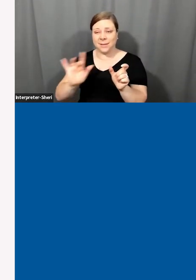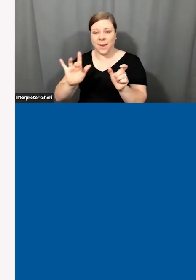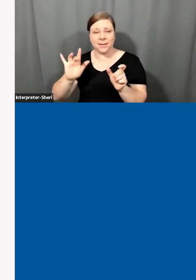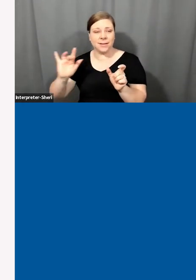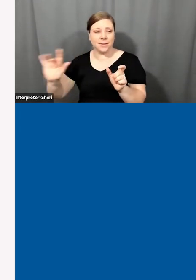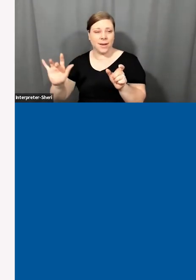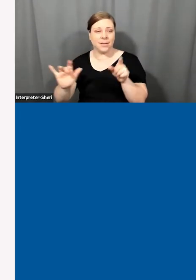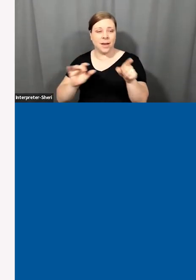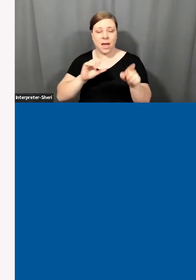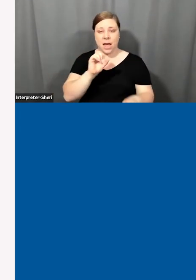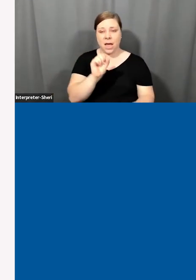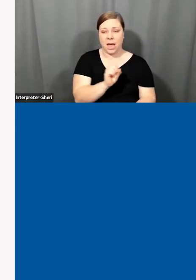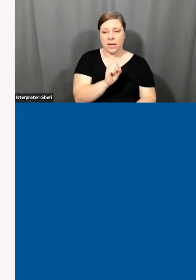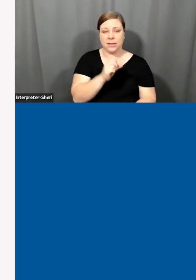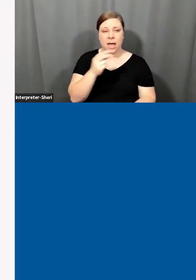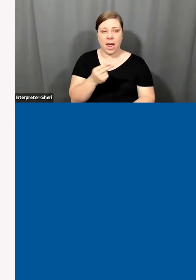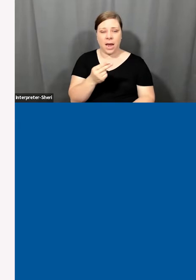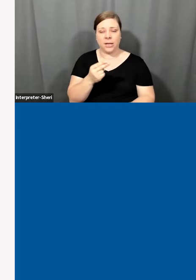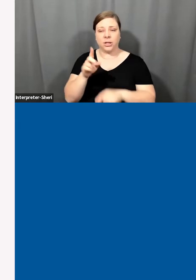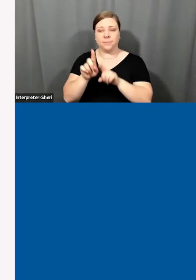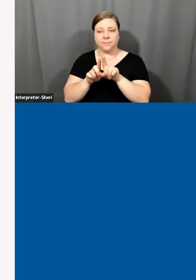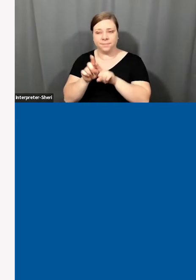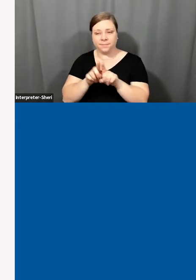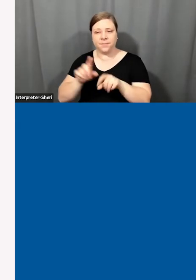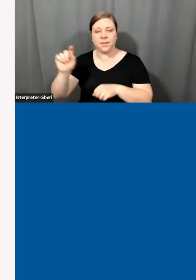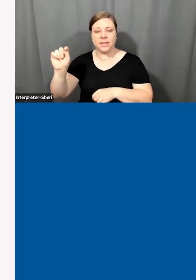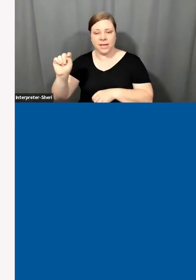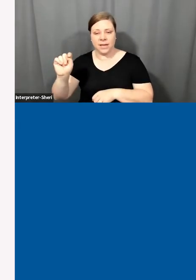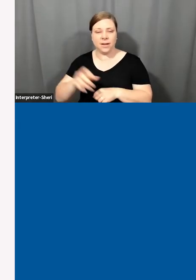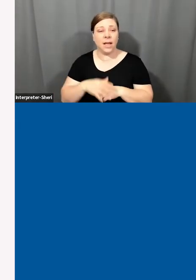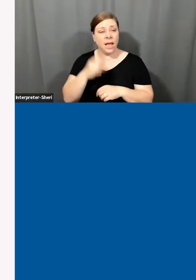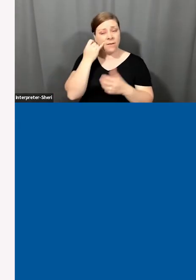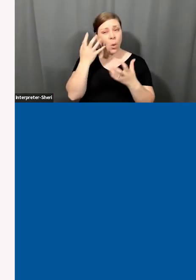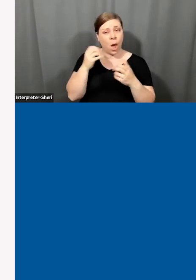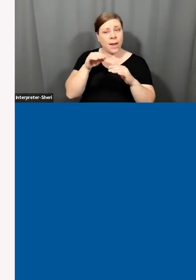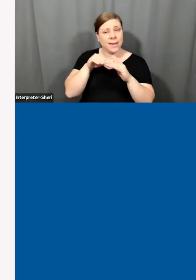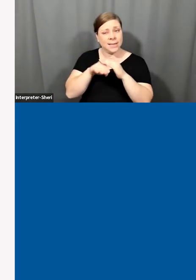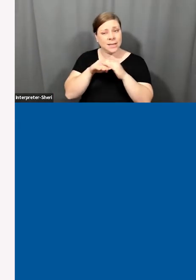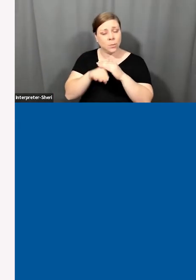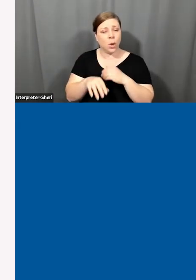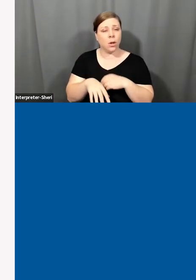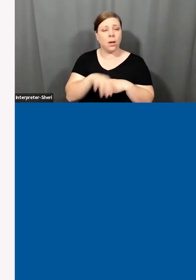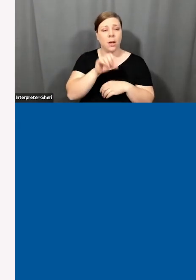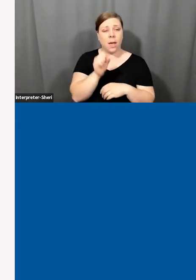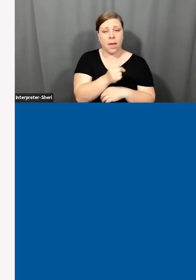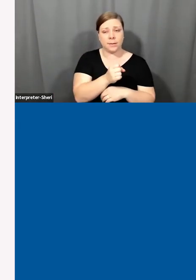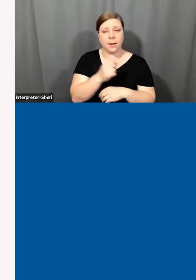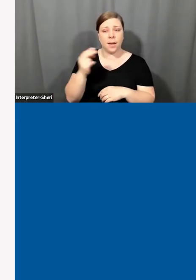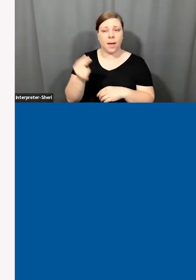S H asterisk T for shit, whereas if we wanna make an accessible swear word, we can say S H I T